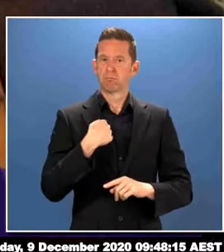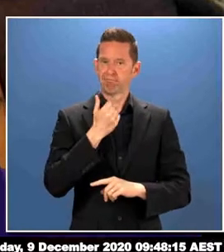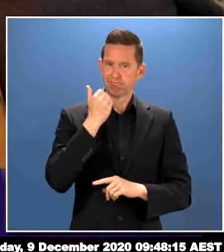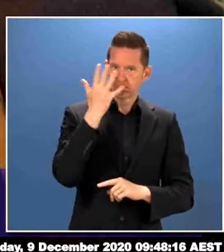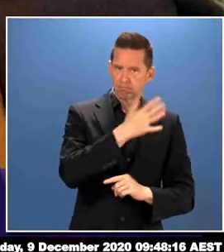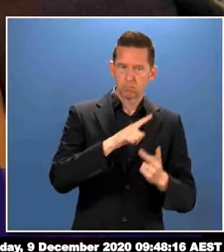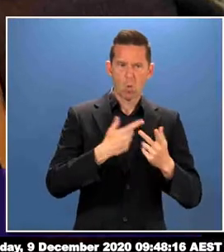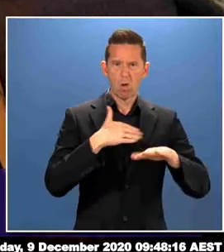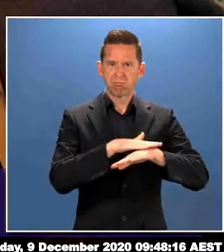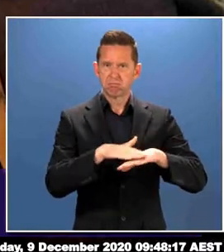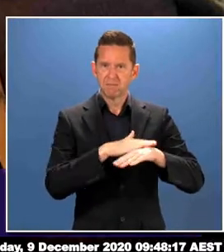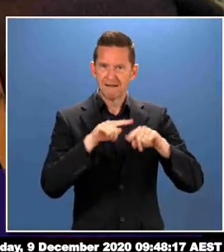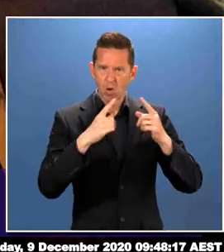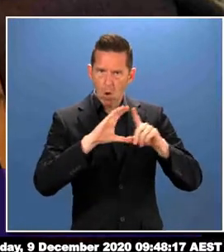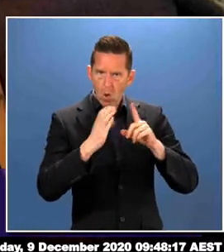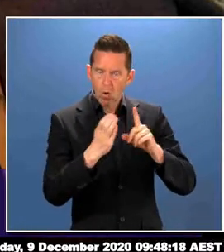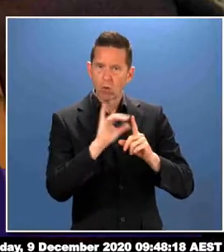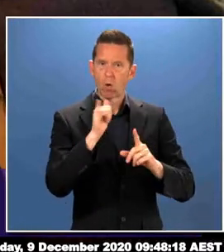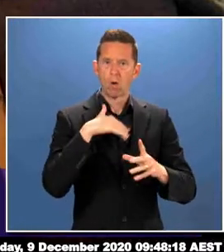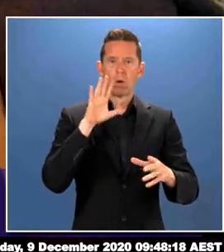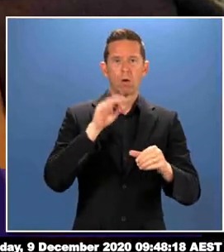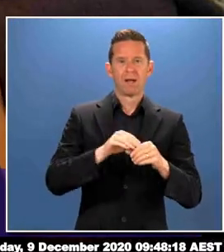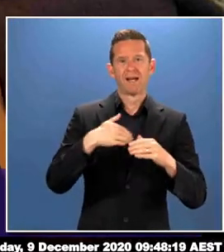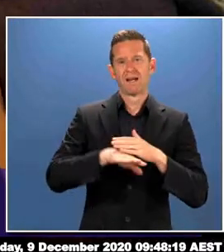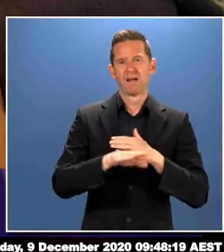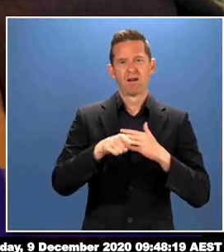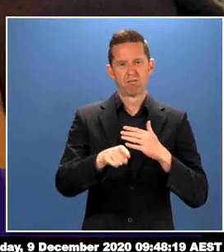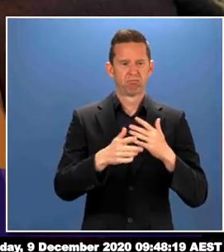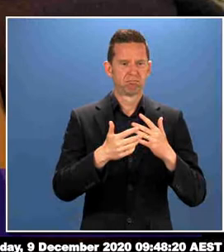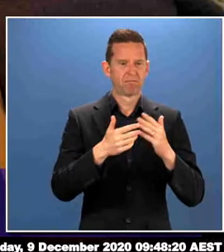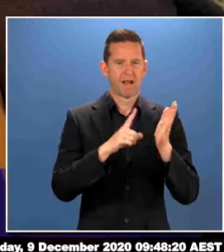group or part of the LGBTQI community, this is something that they